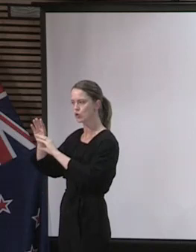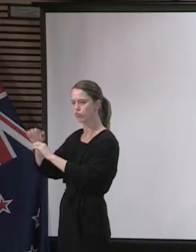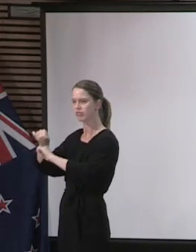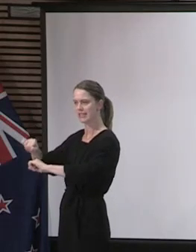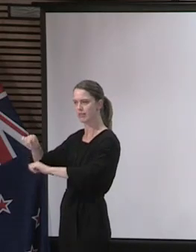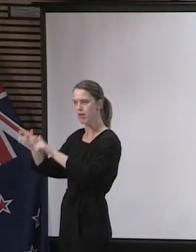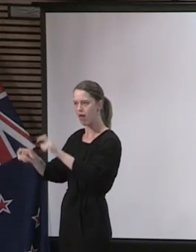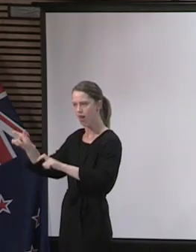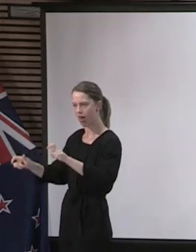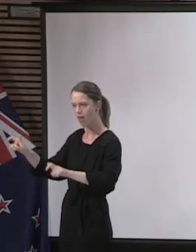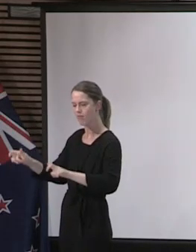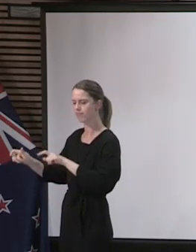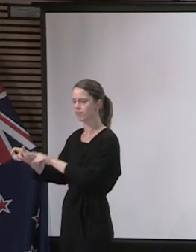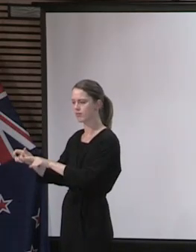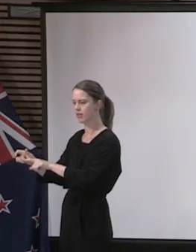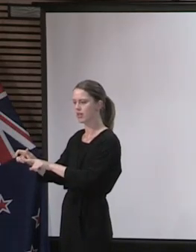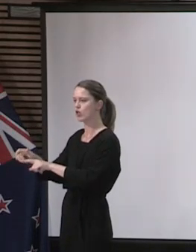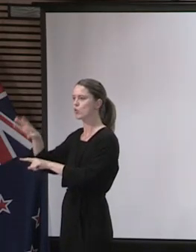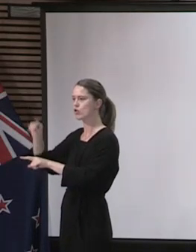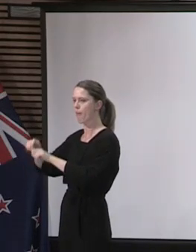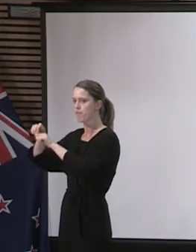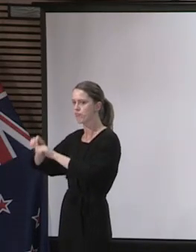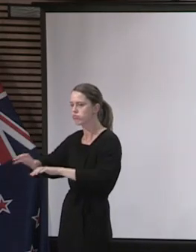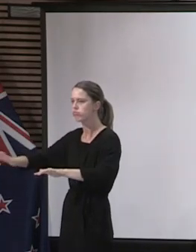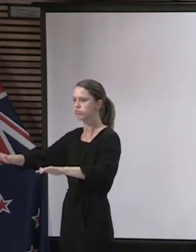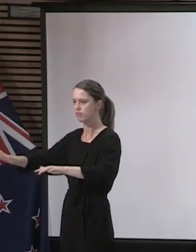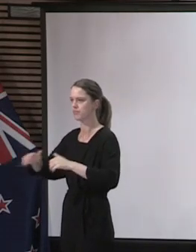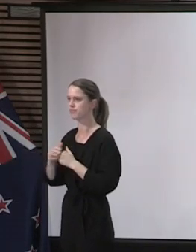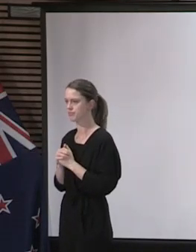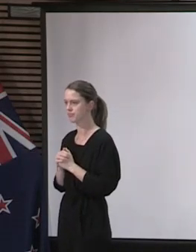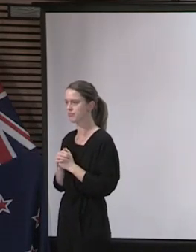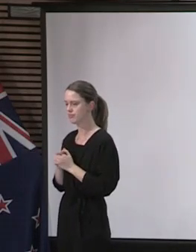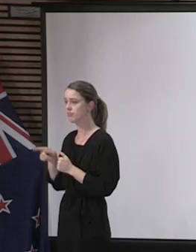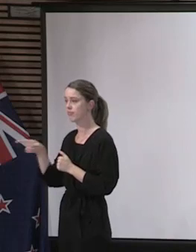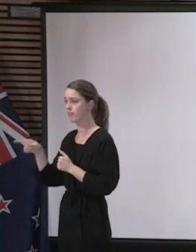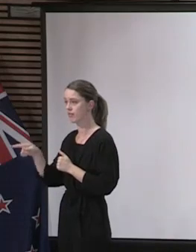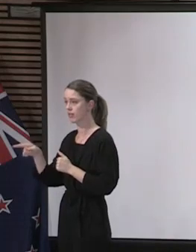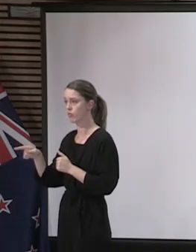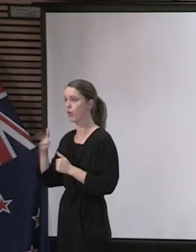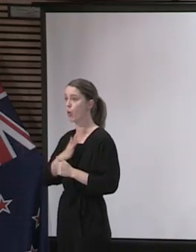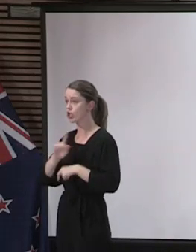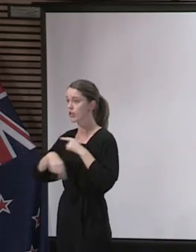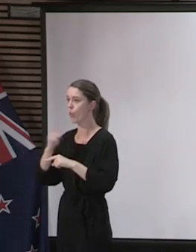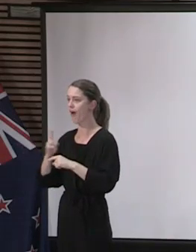taking those really critical behaviours that will help protect us and help keep those